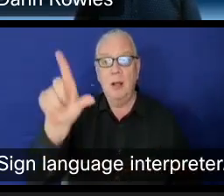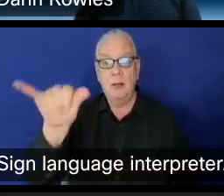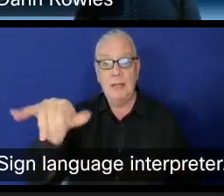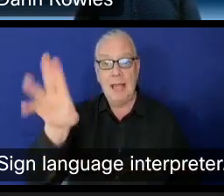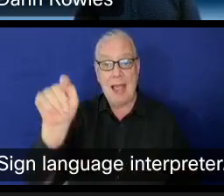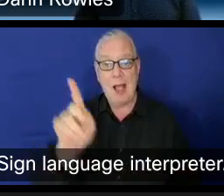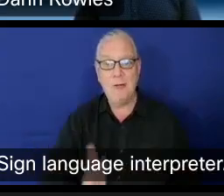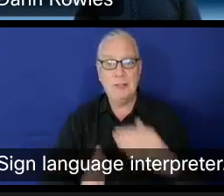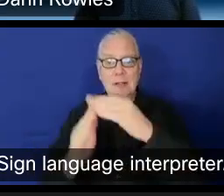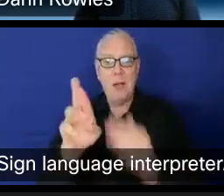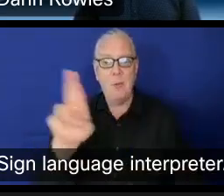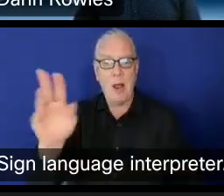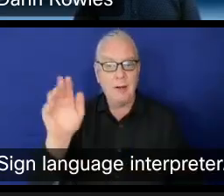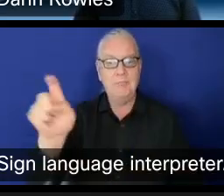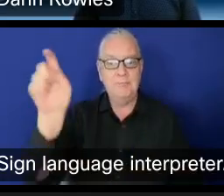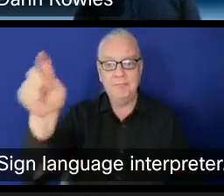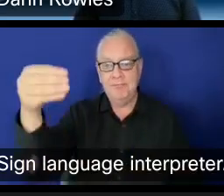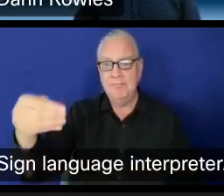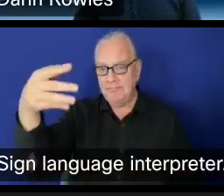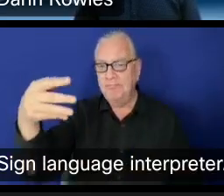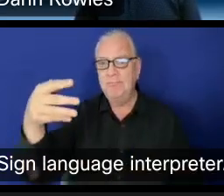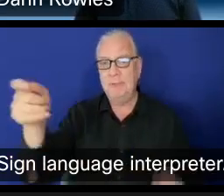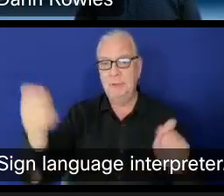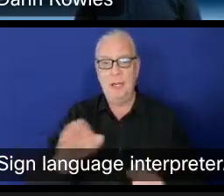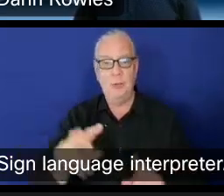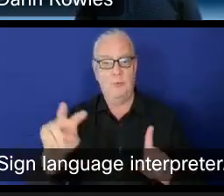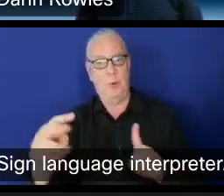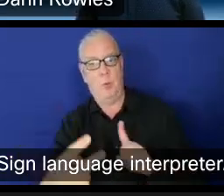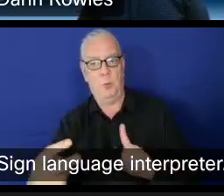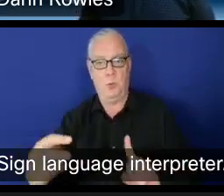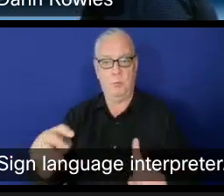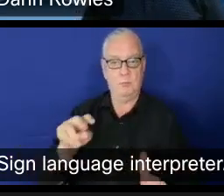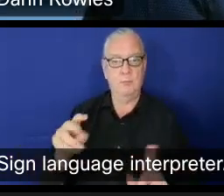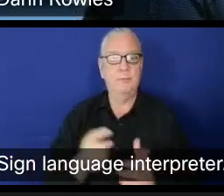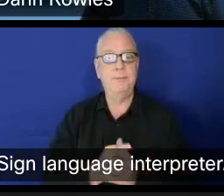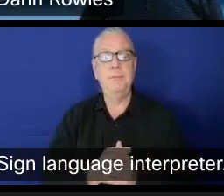right corner of WebEx. Also, important information, we will